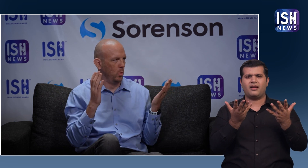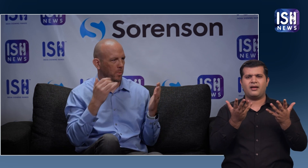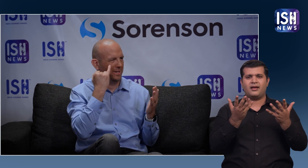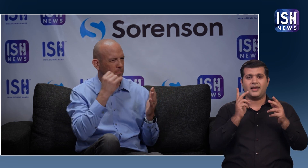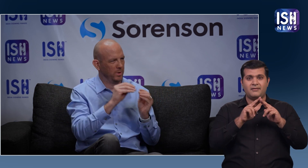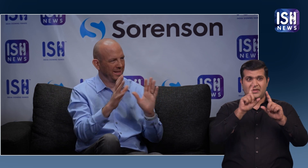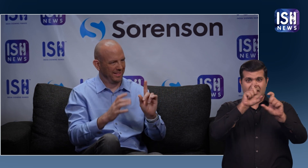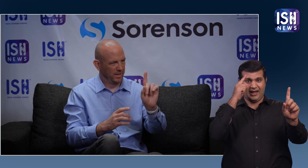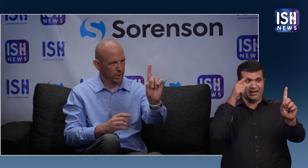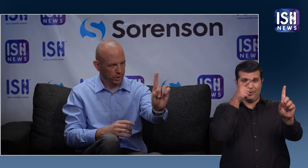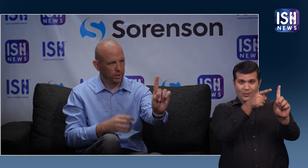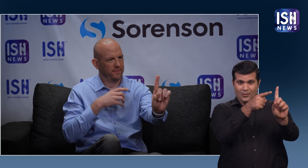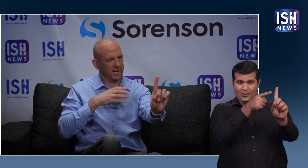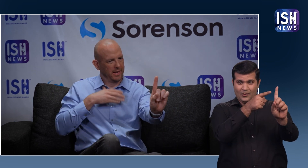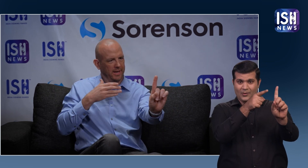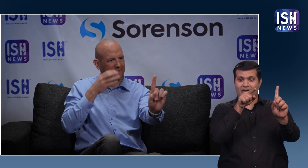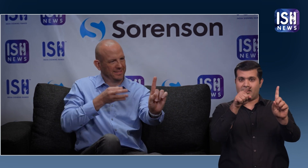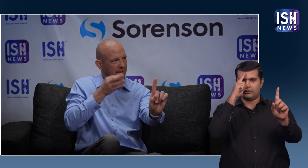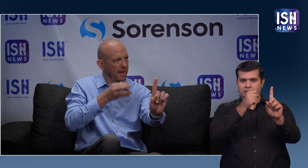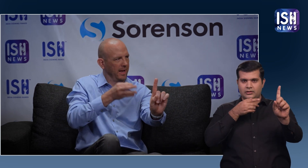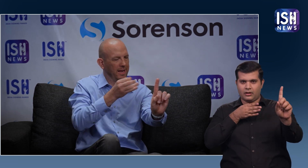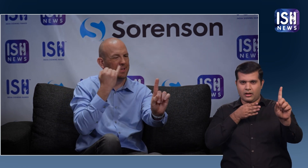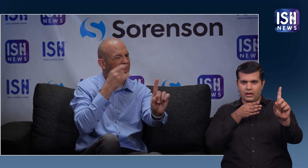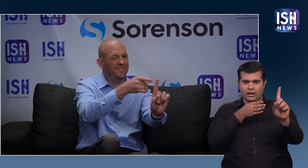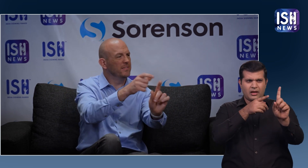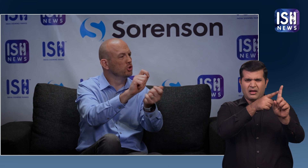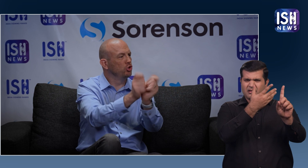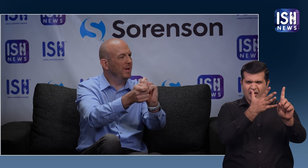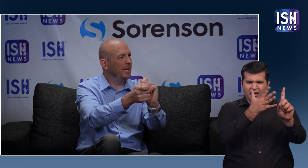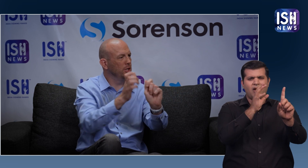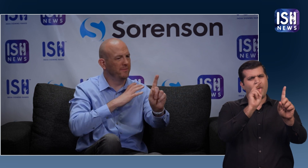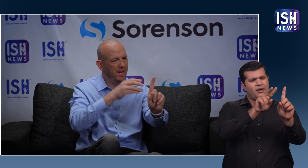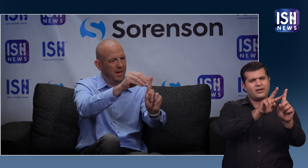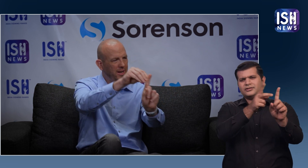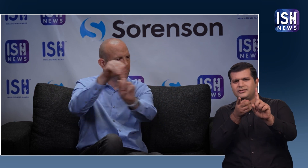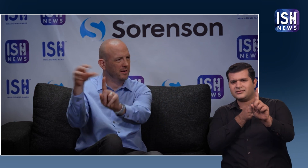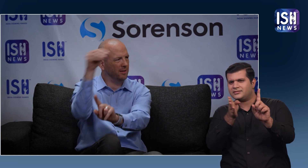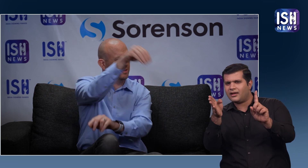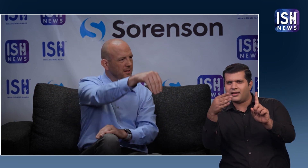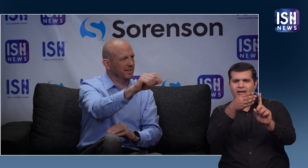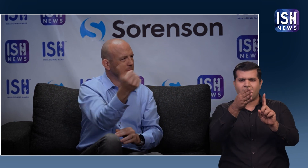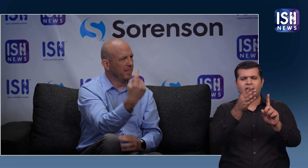If you are clear about your goal, work towards it. The goal may change, make another one.